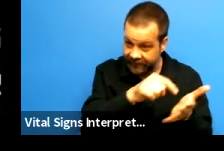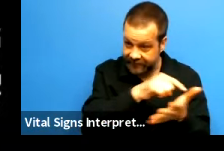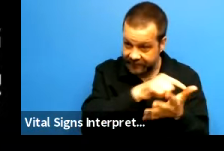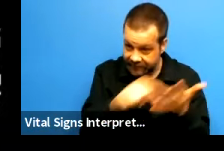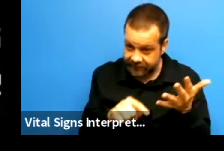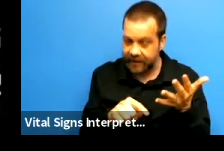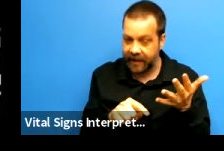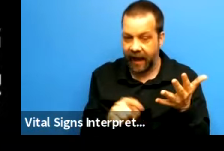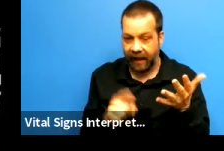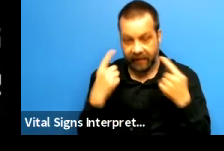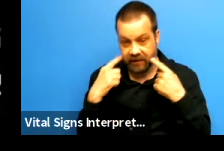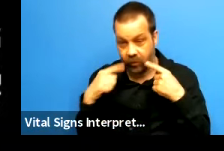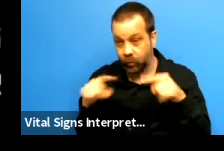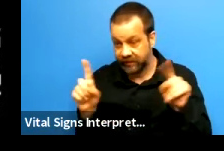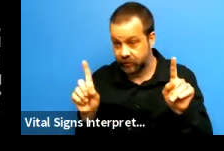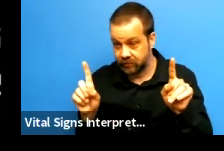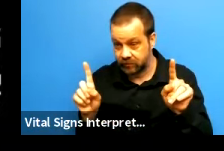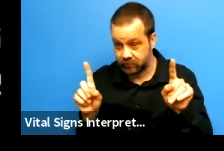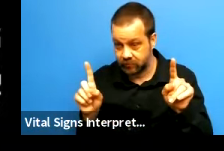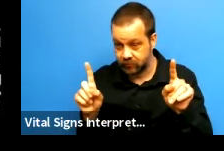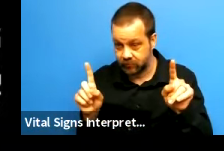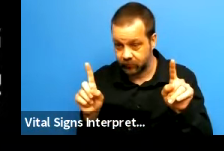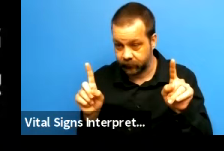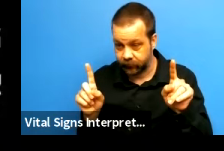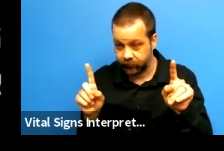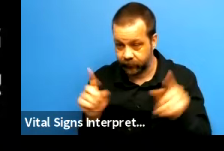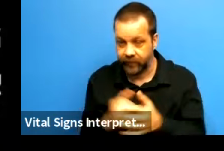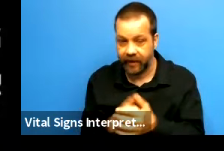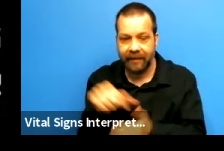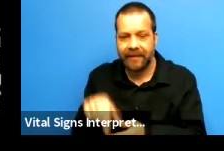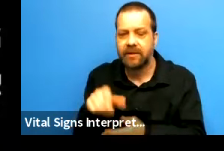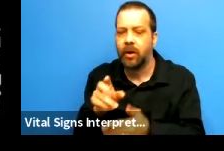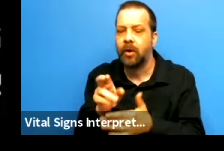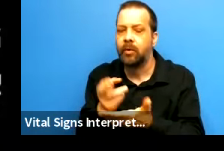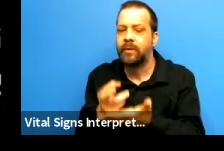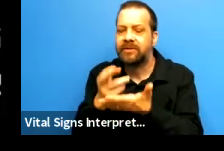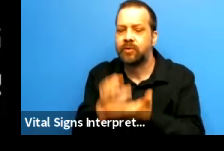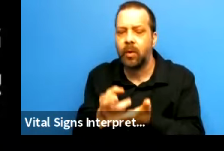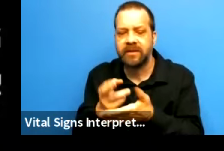This resource that was created by the CDC, Resuming Business Toolkit,